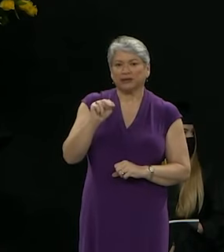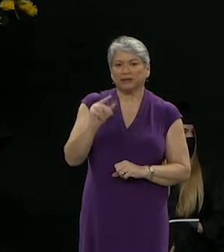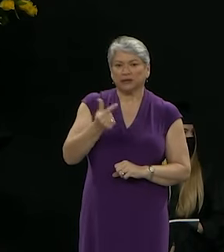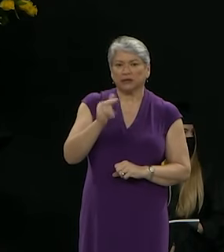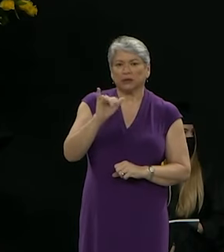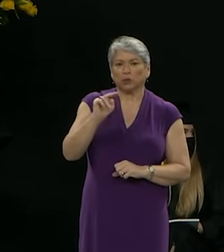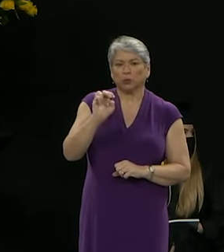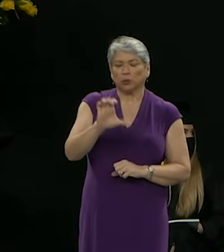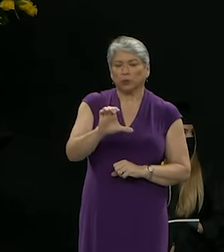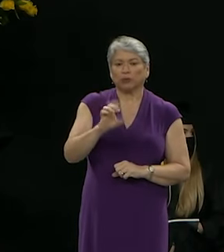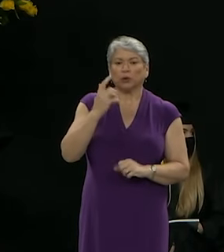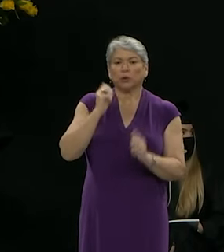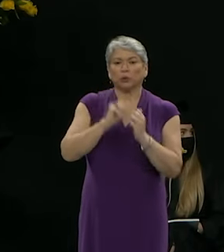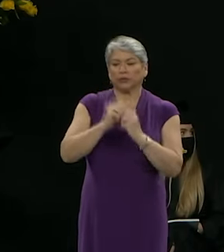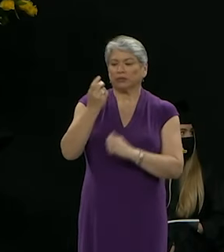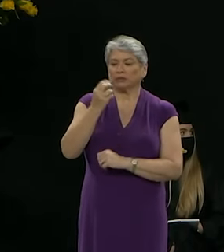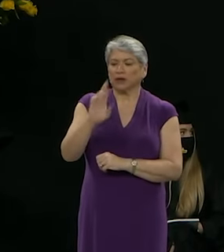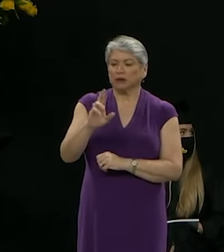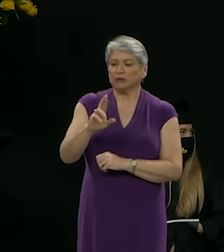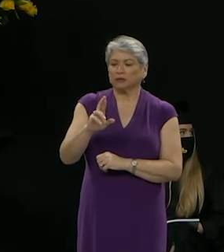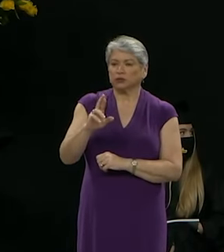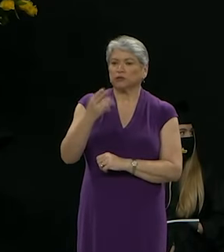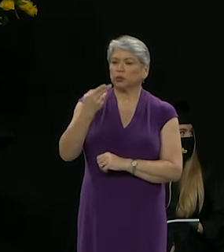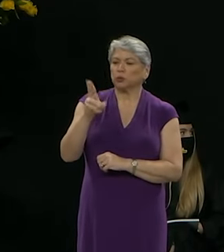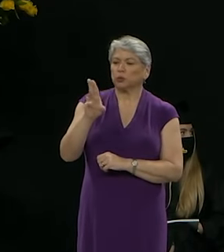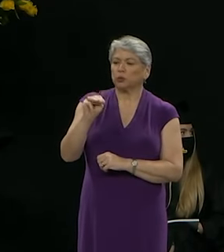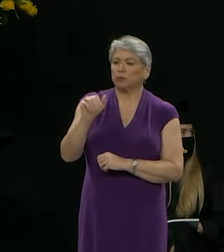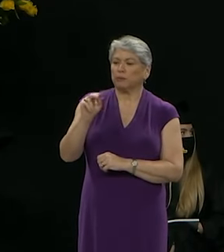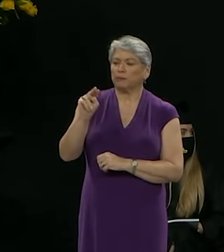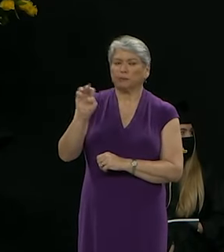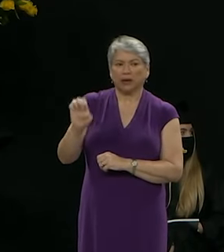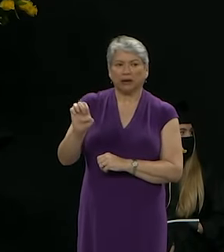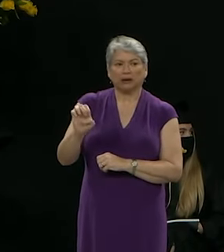with a Doctor of Humane Letters, honoris causa.